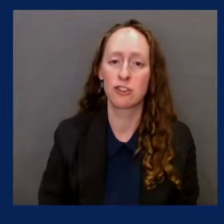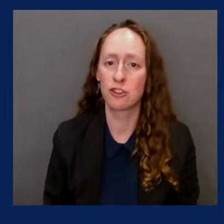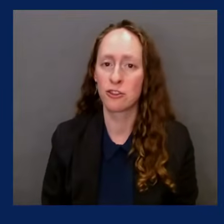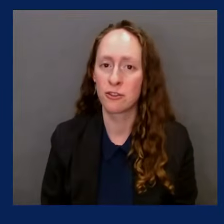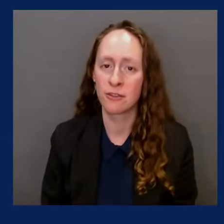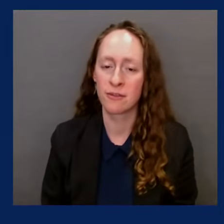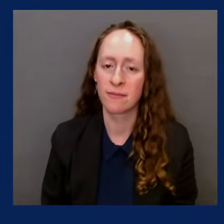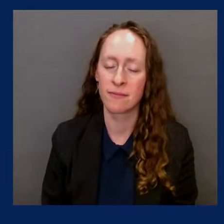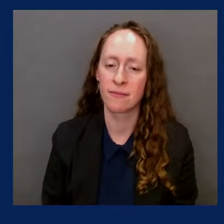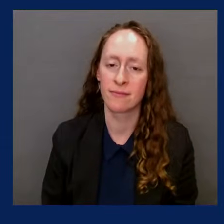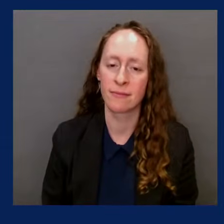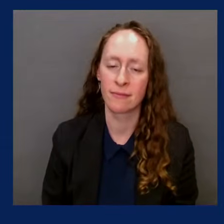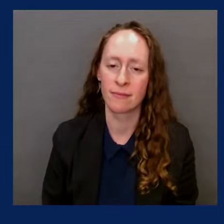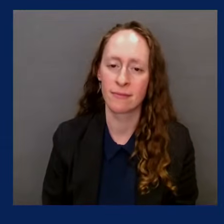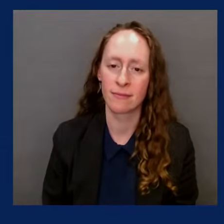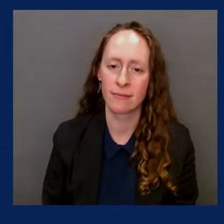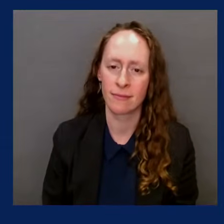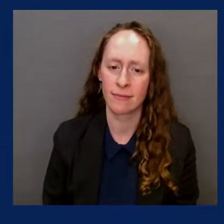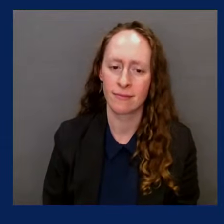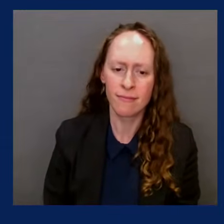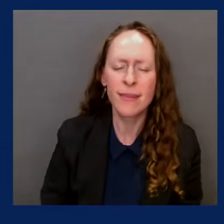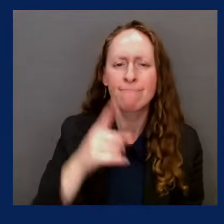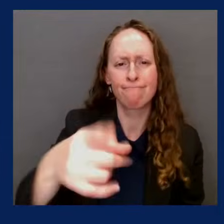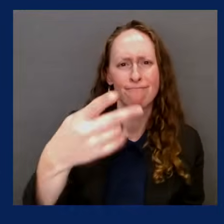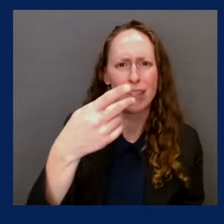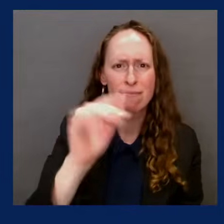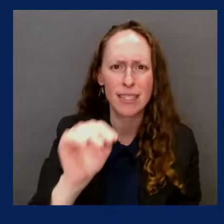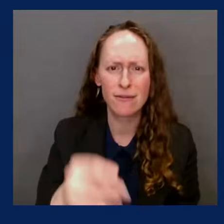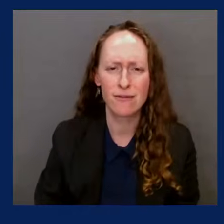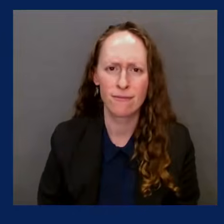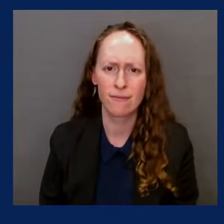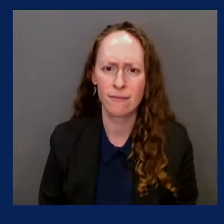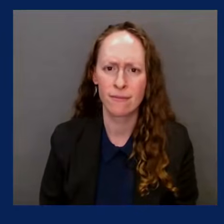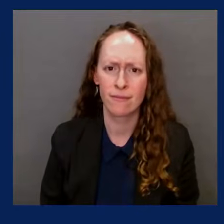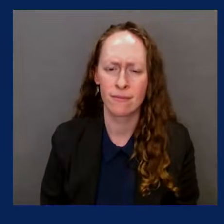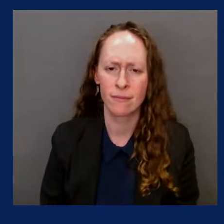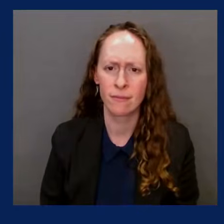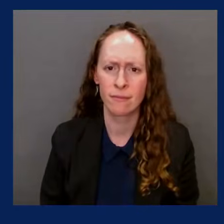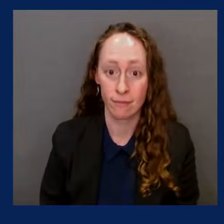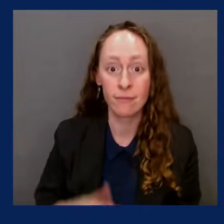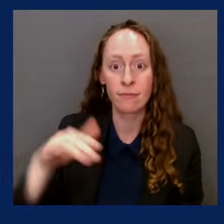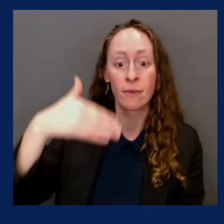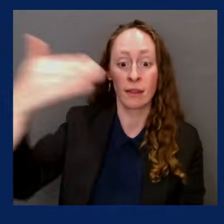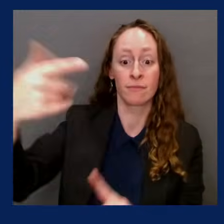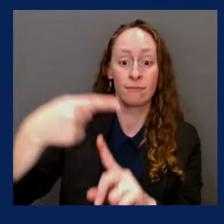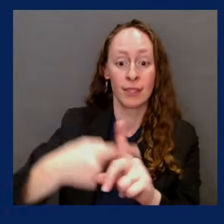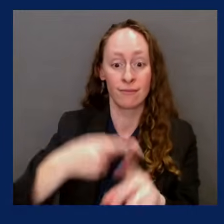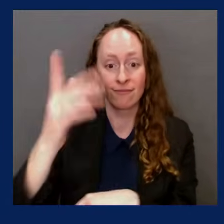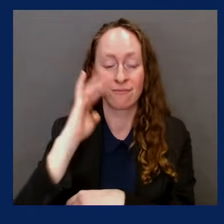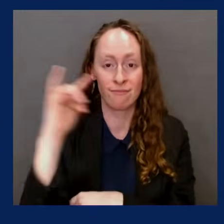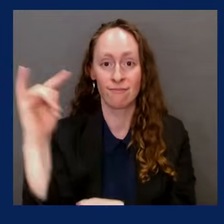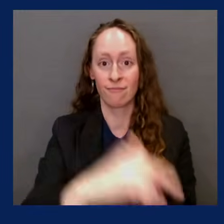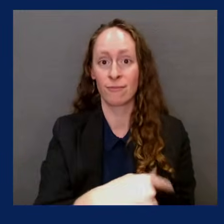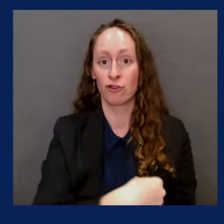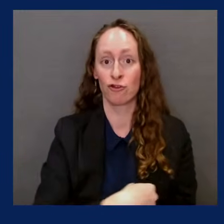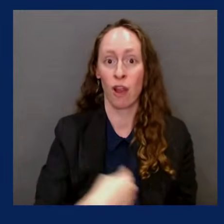you're traveling to China early next month. President Biden has said China should expect, quote, "extreme competition from the United States."